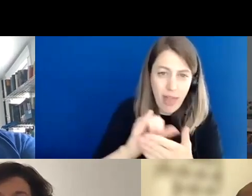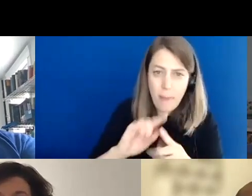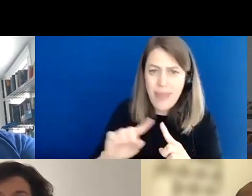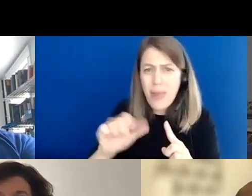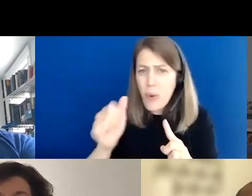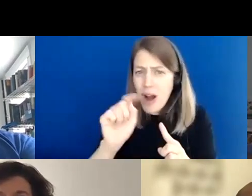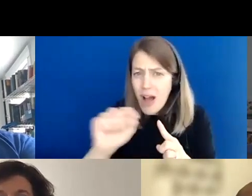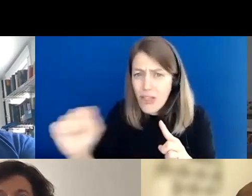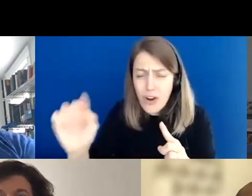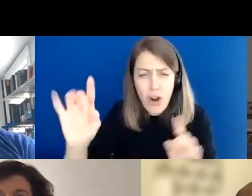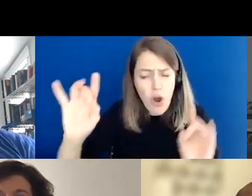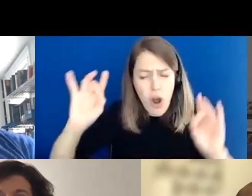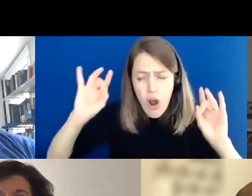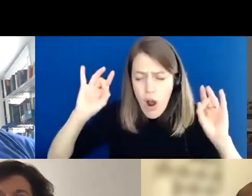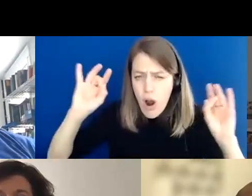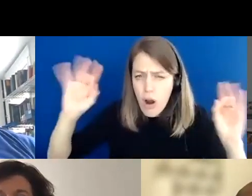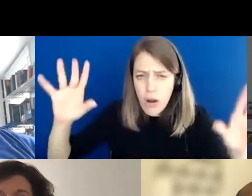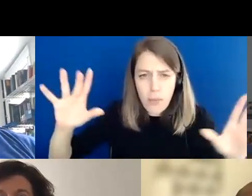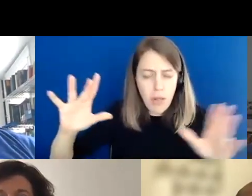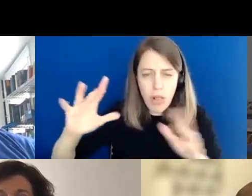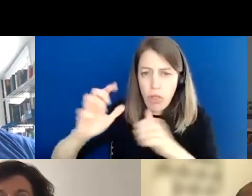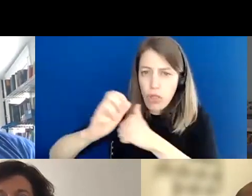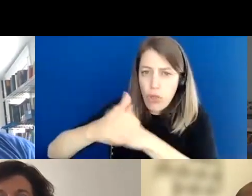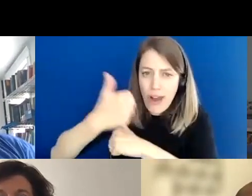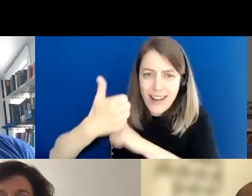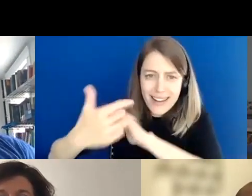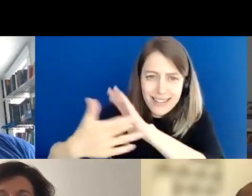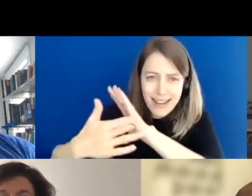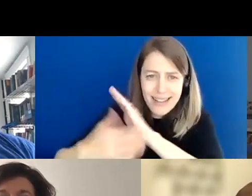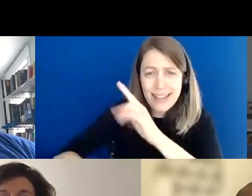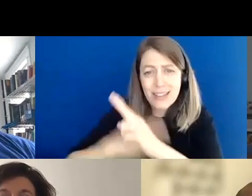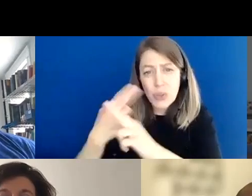frightening techniques used to control people's behaviors.